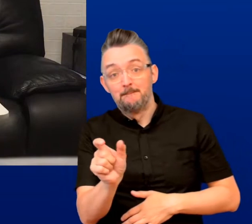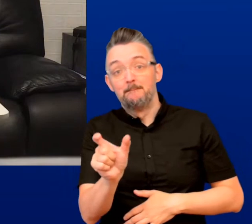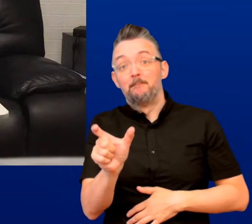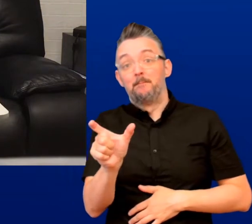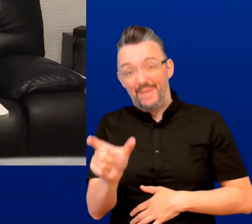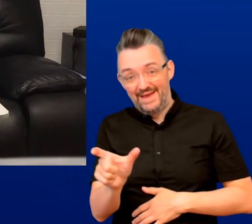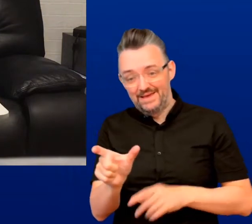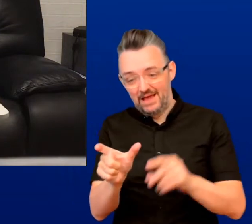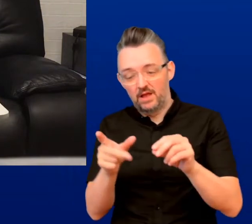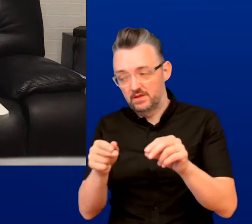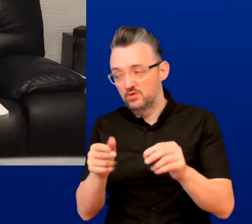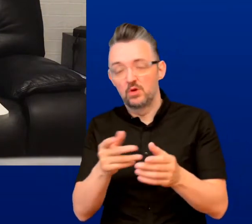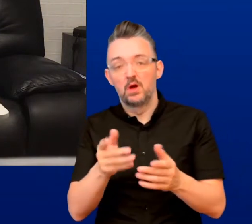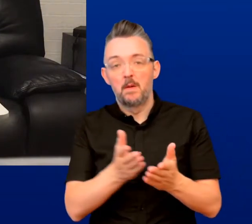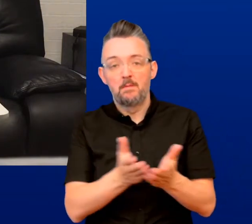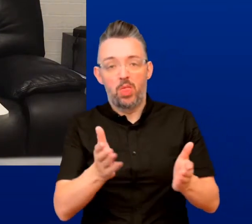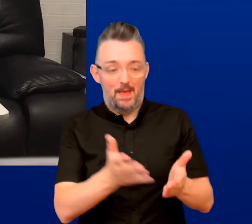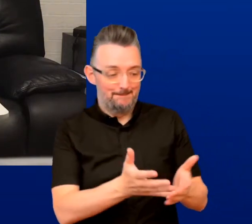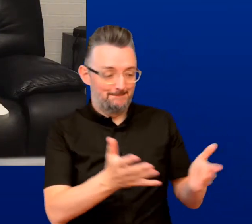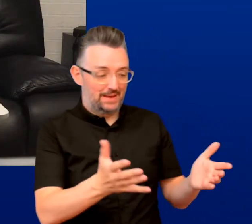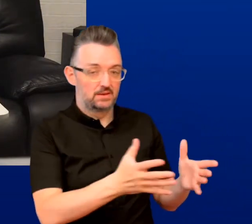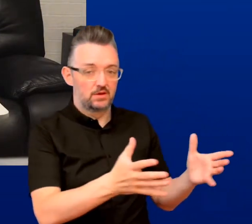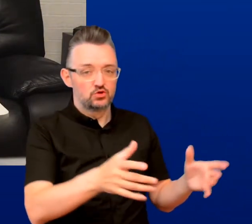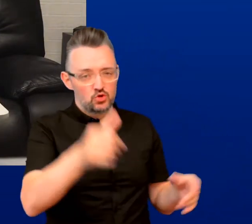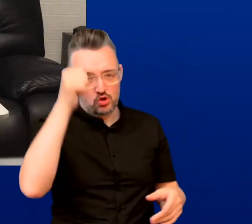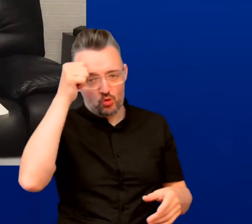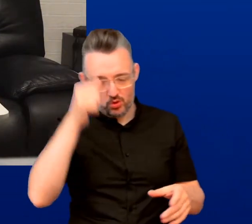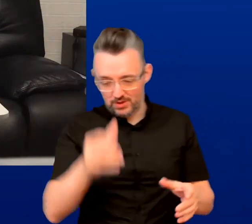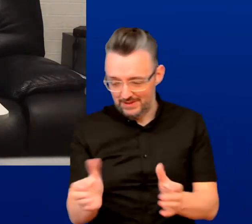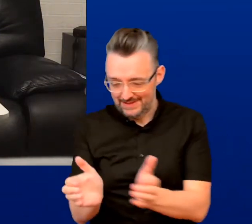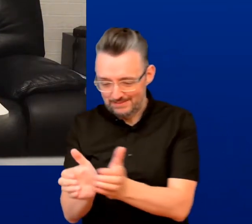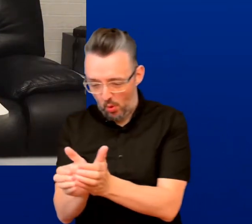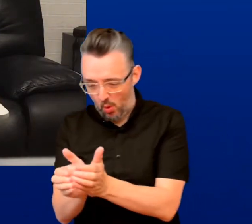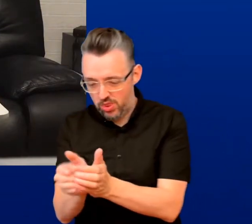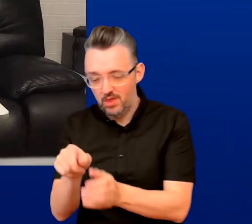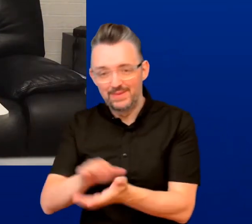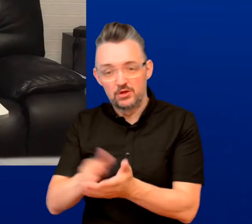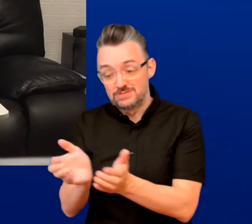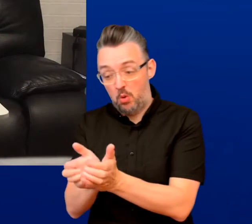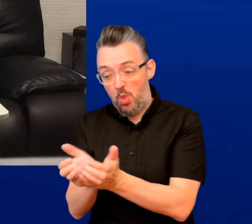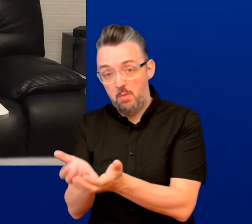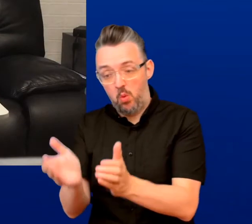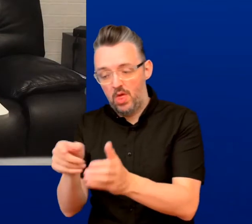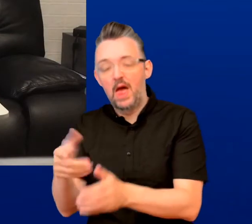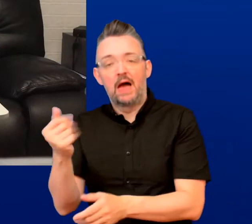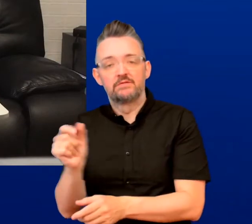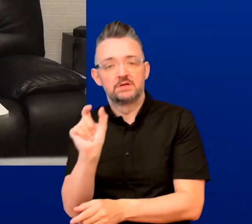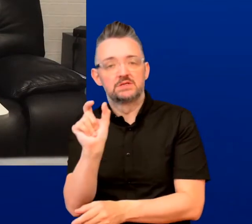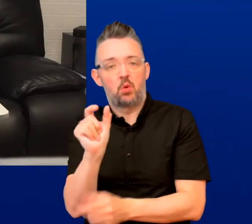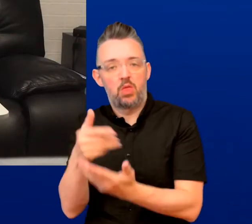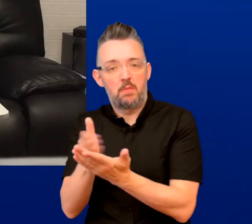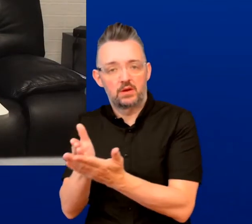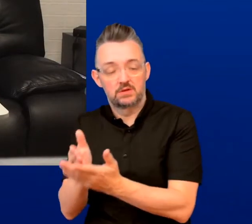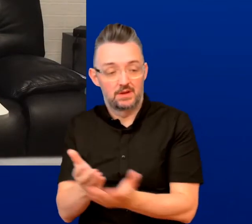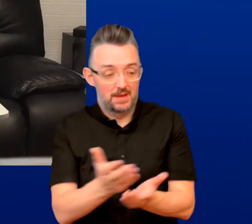take your bigger bowl because that helps you to recognise straight away that big bowl equals big strips and